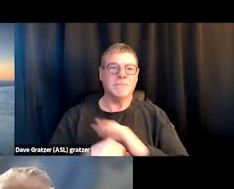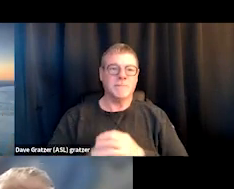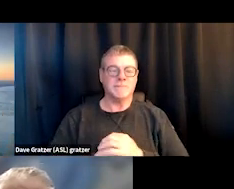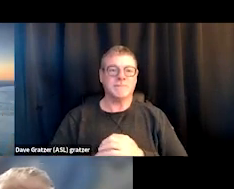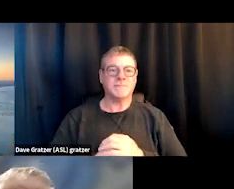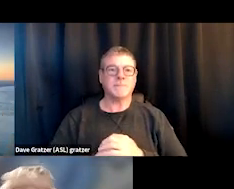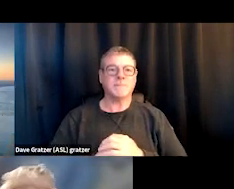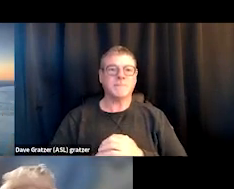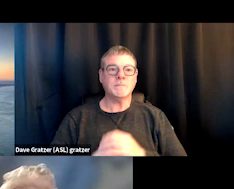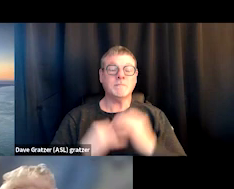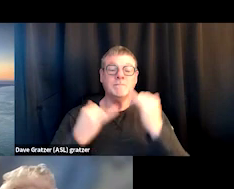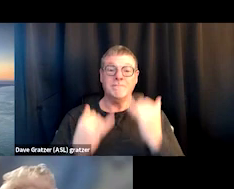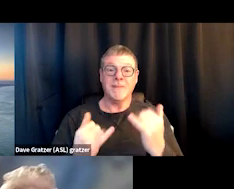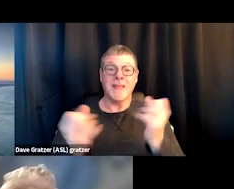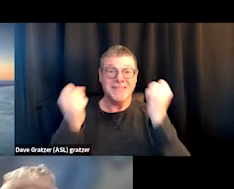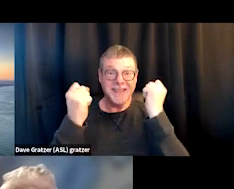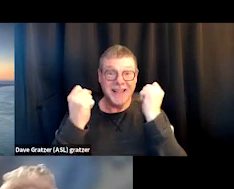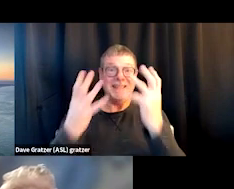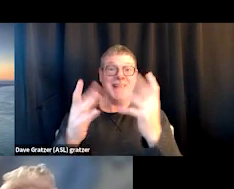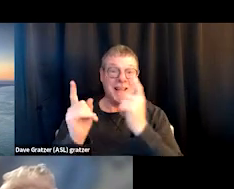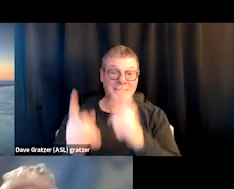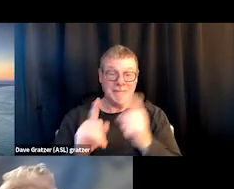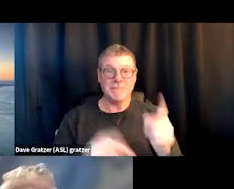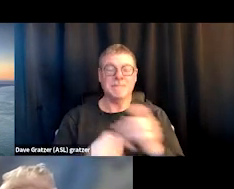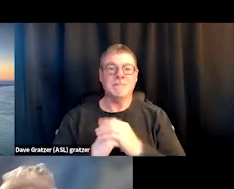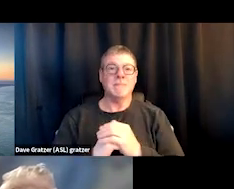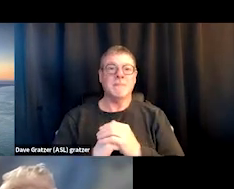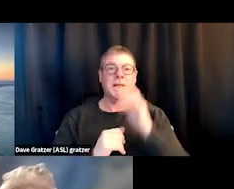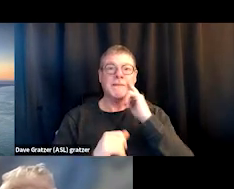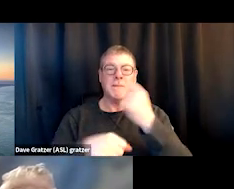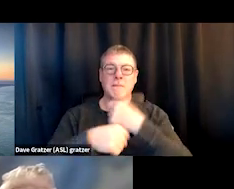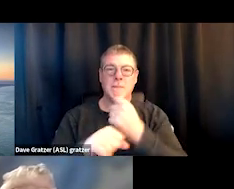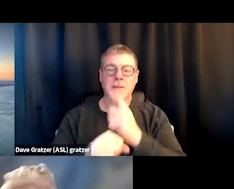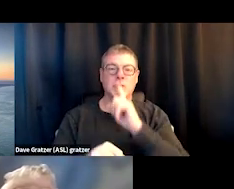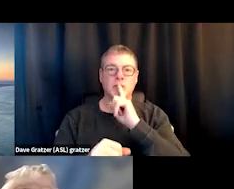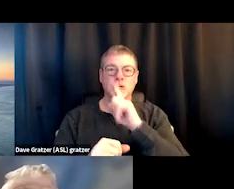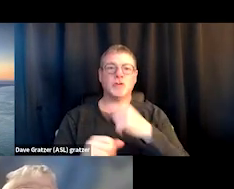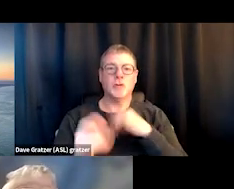Now, there is a lot that happens in terms of making sure that we are reaching community